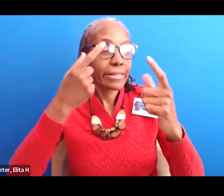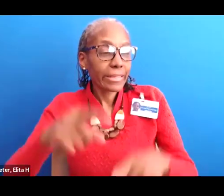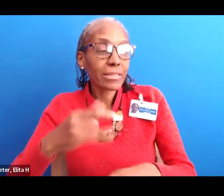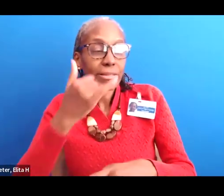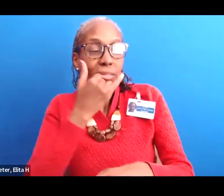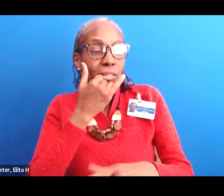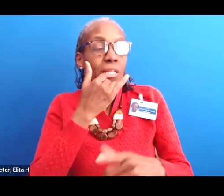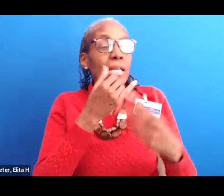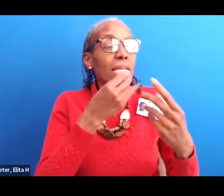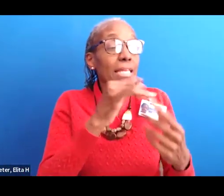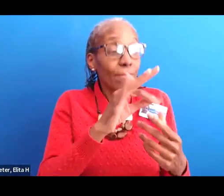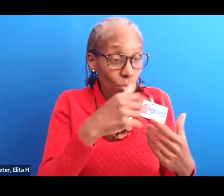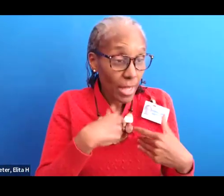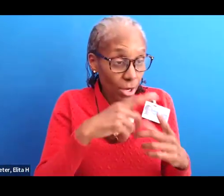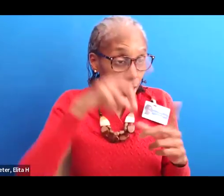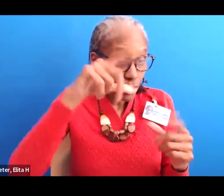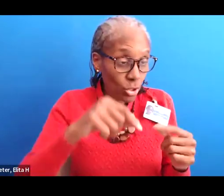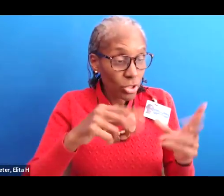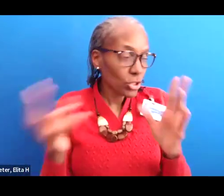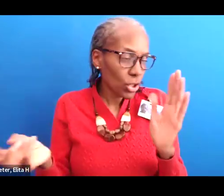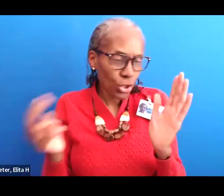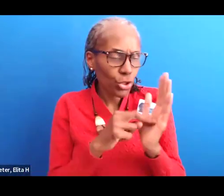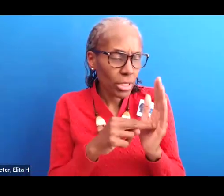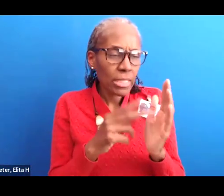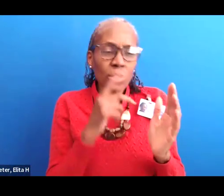If you've had accidents, because you shouldn't, you shouldn't be having those.